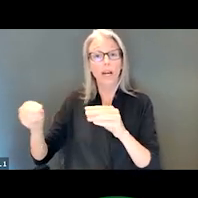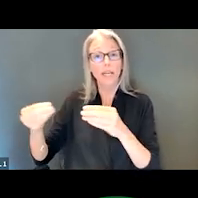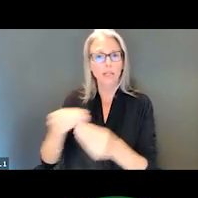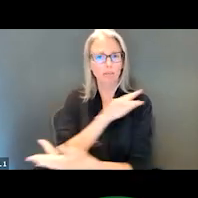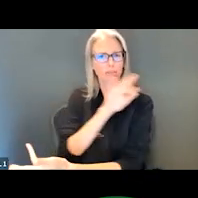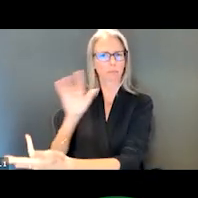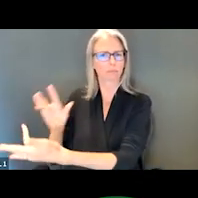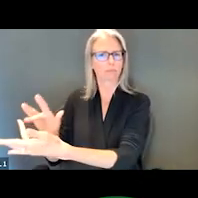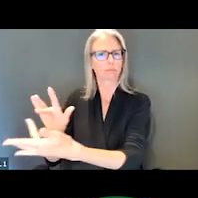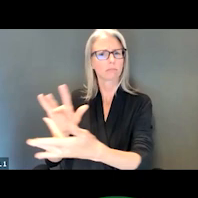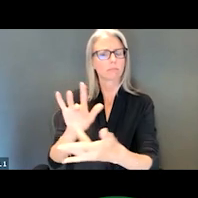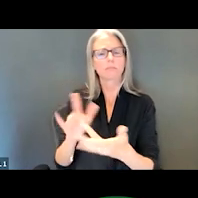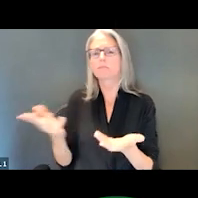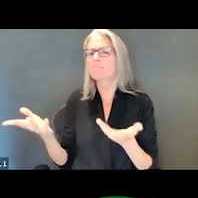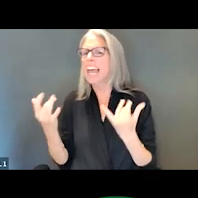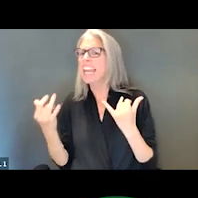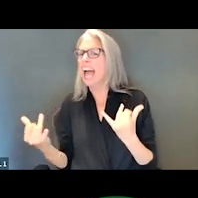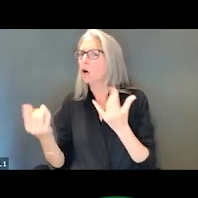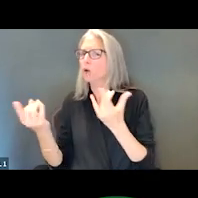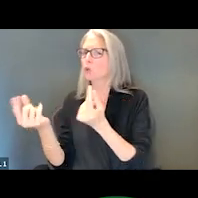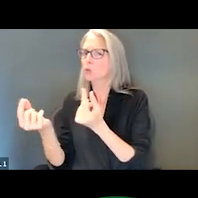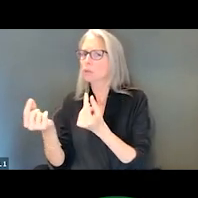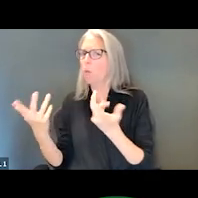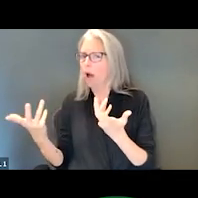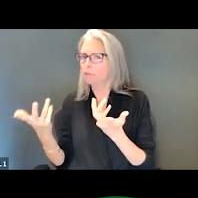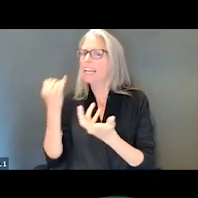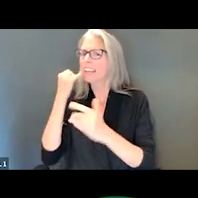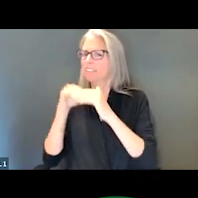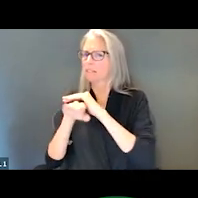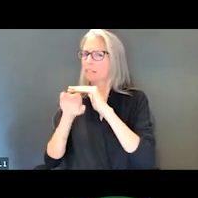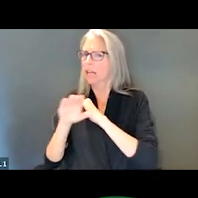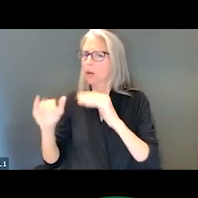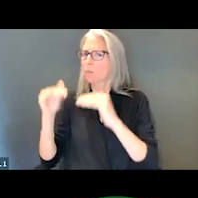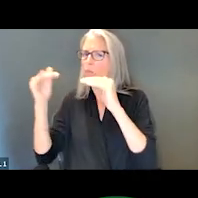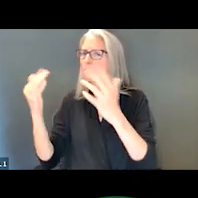I was like, mentioned there are feedback opportunities going on right now. The feedback links for